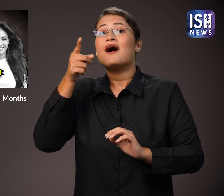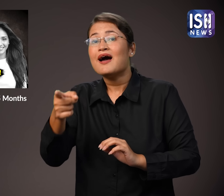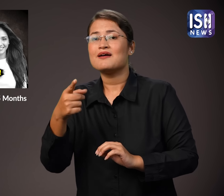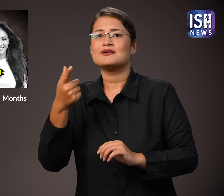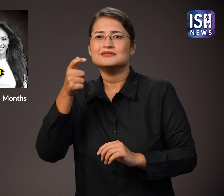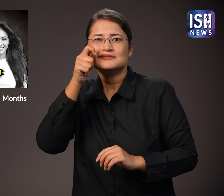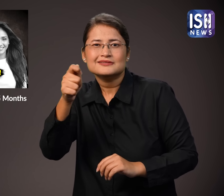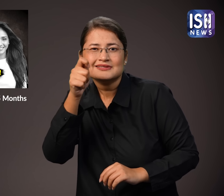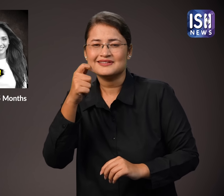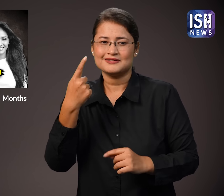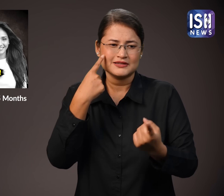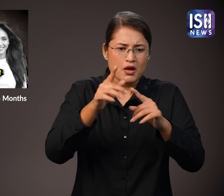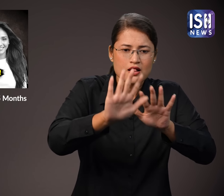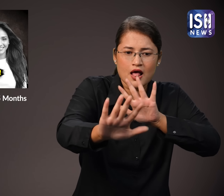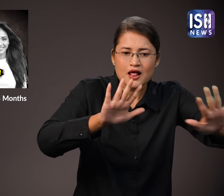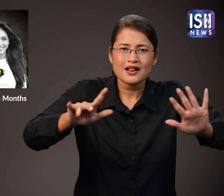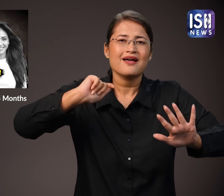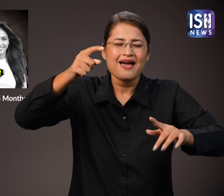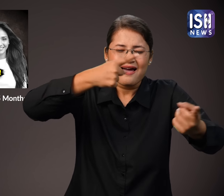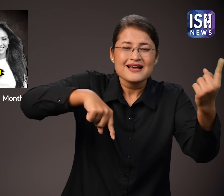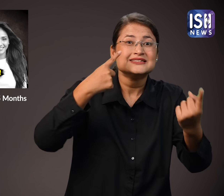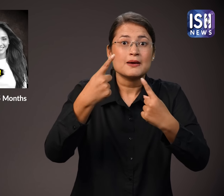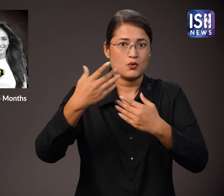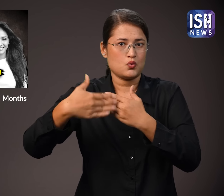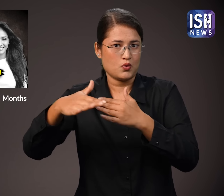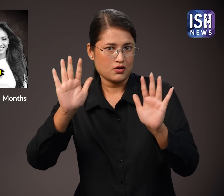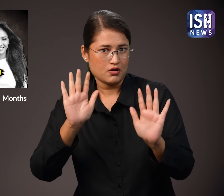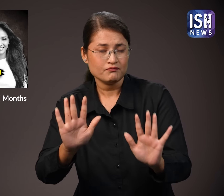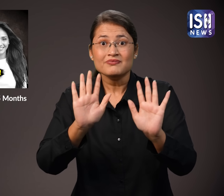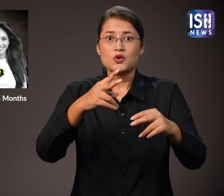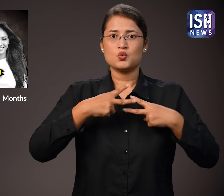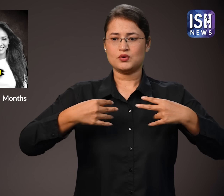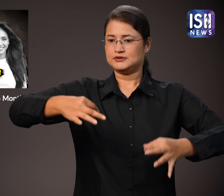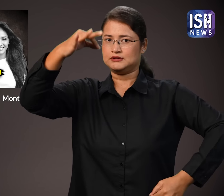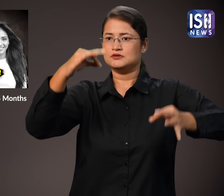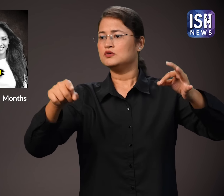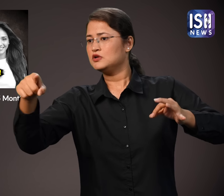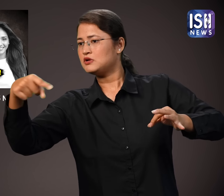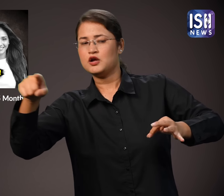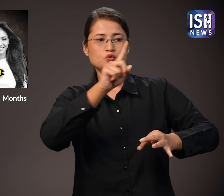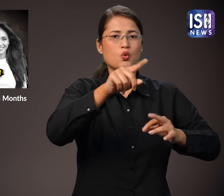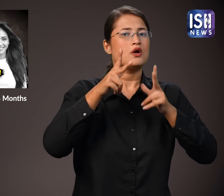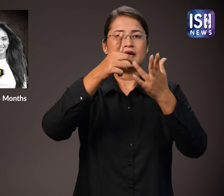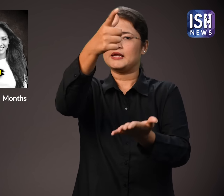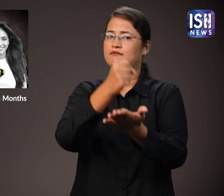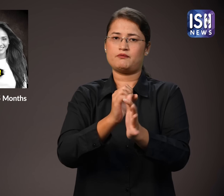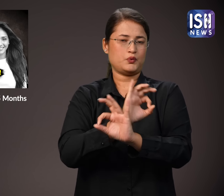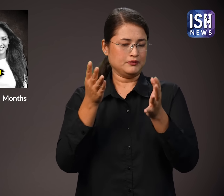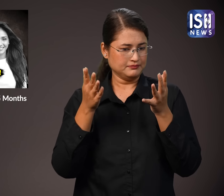forensic testing is continuing and no court has declared anyone guilty.